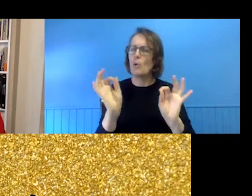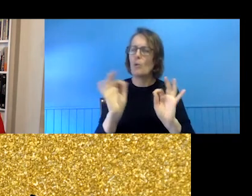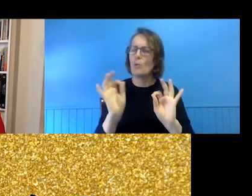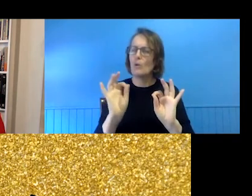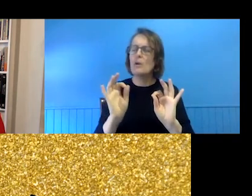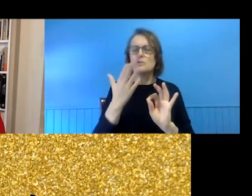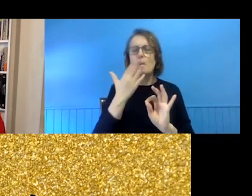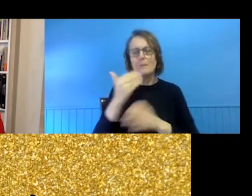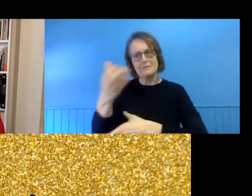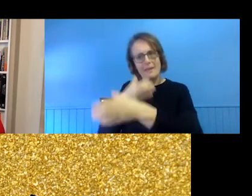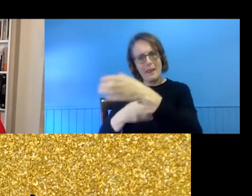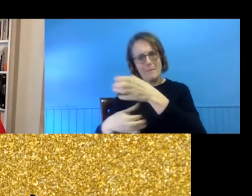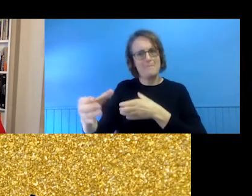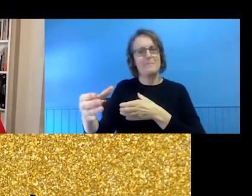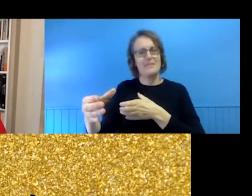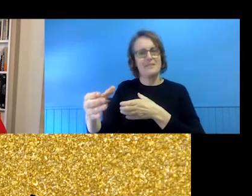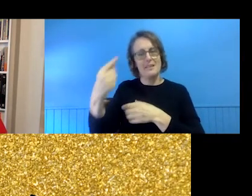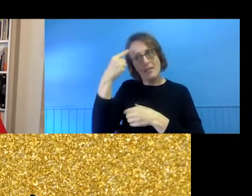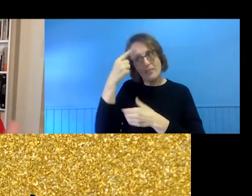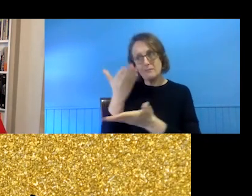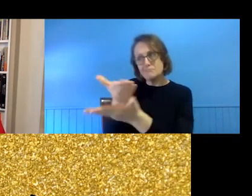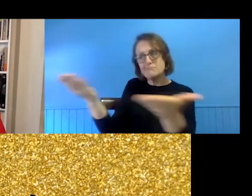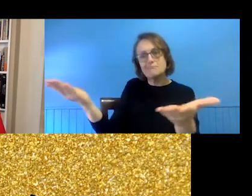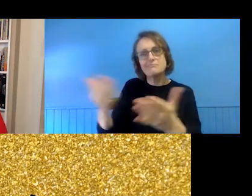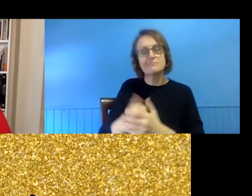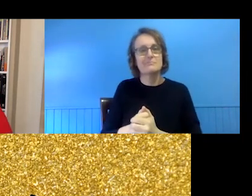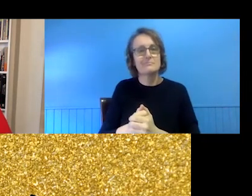your empathy. Think about all the different ways in which you can use